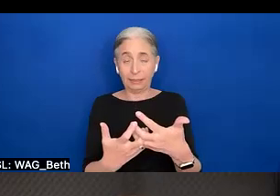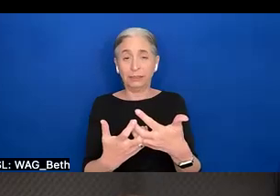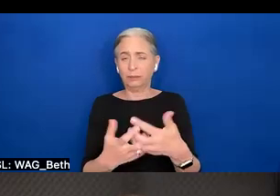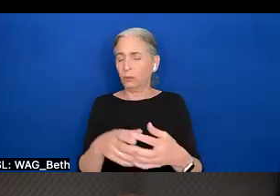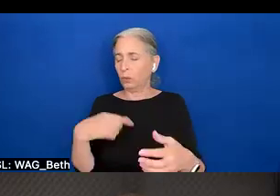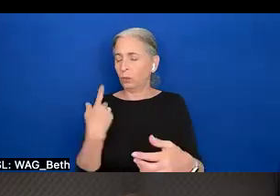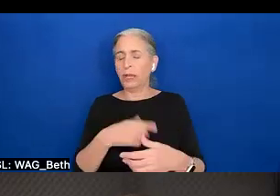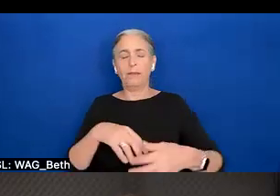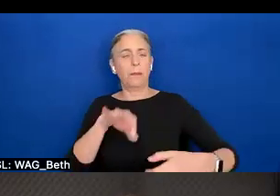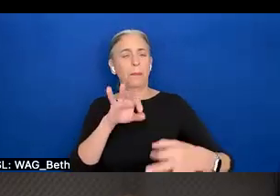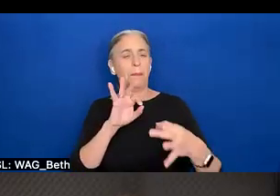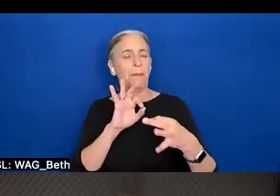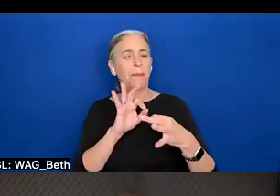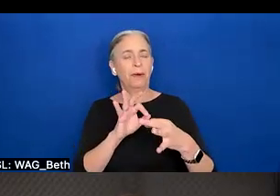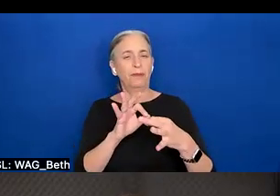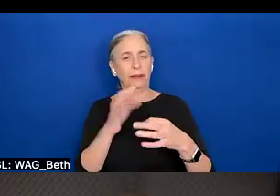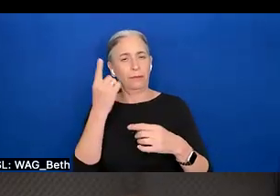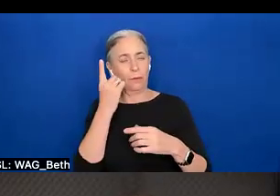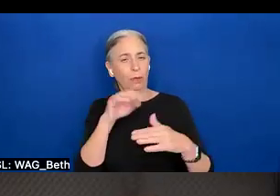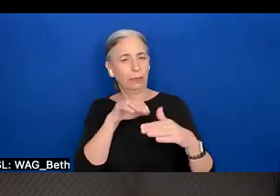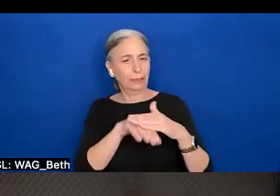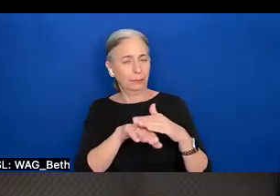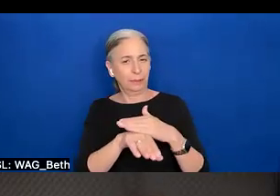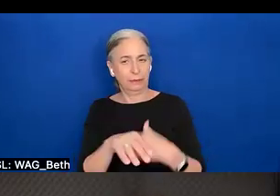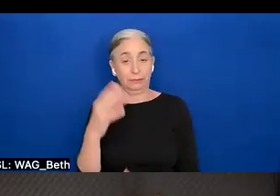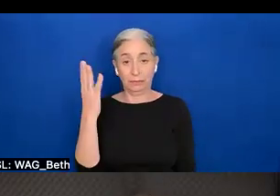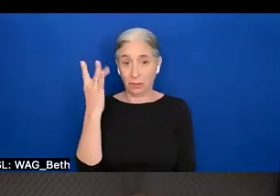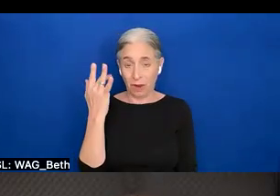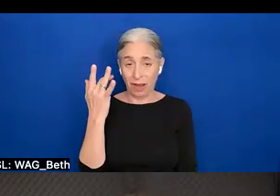perfect condition for accessibility. Because they go together, okay?